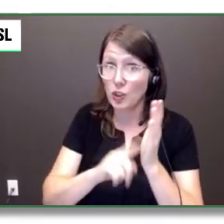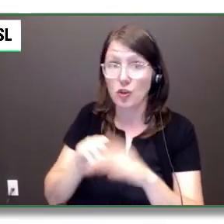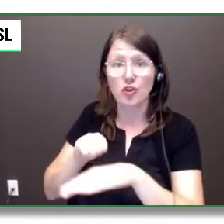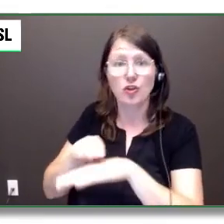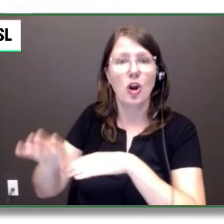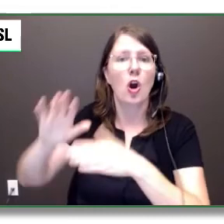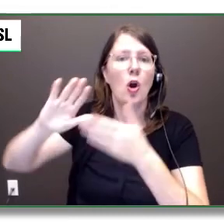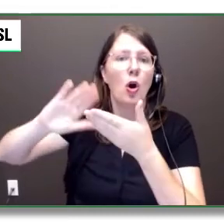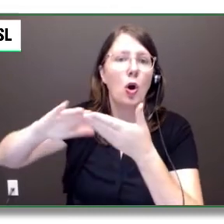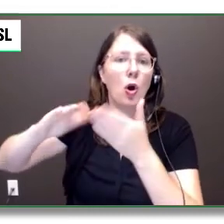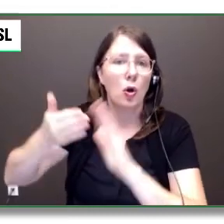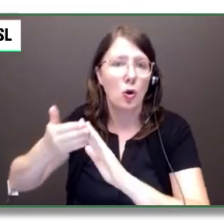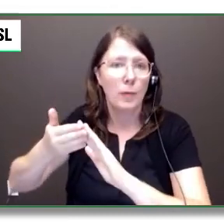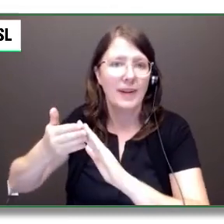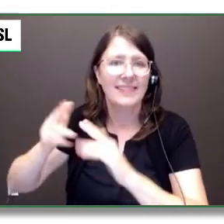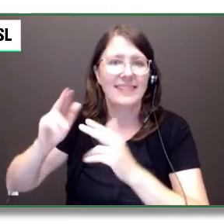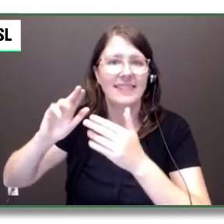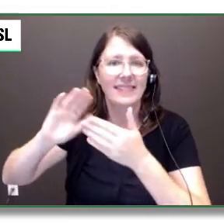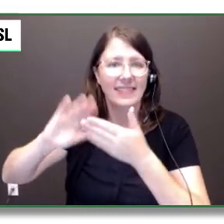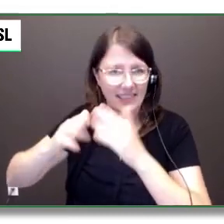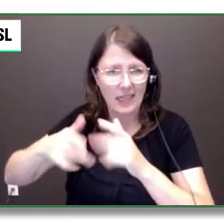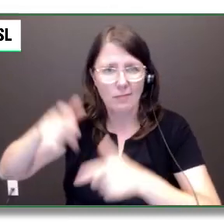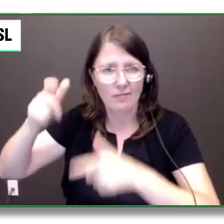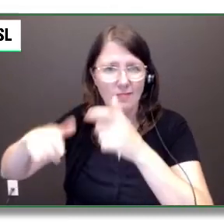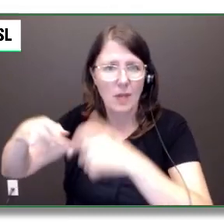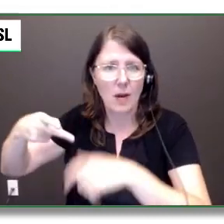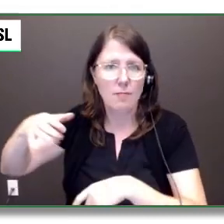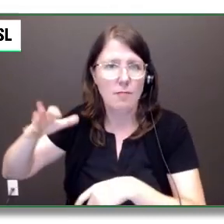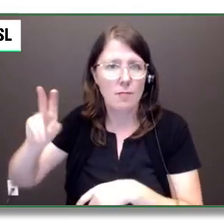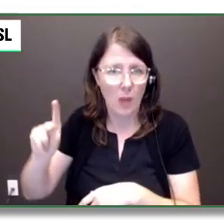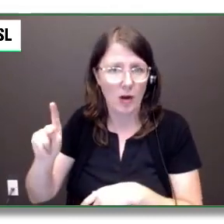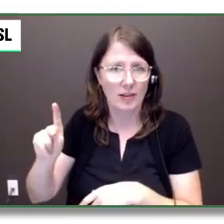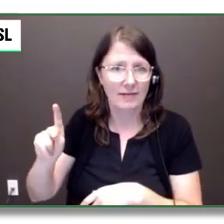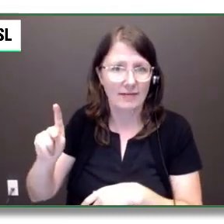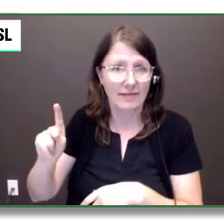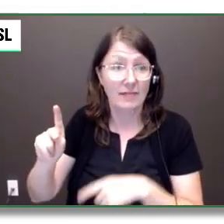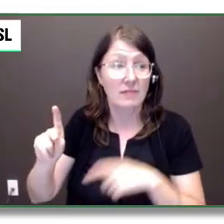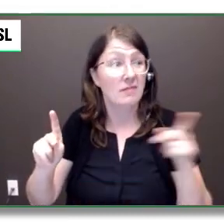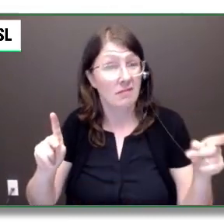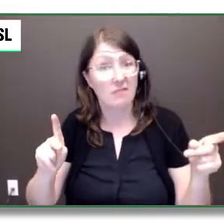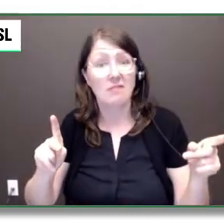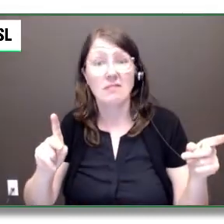all of them to get to which is a major issue for people with disabilities. So if